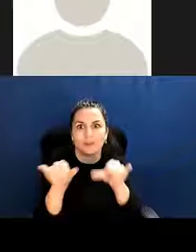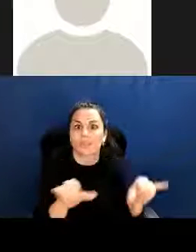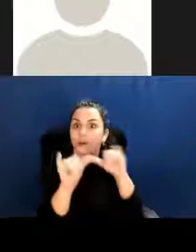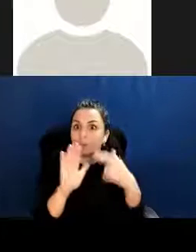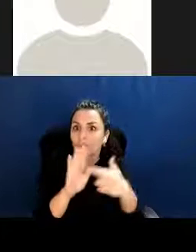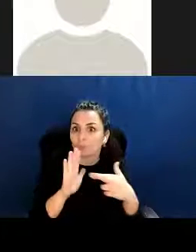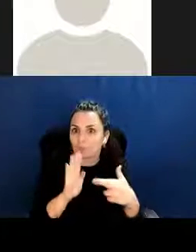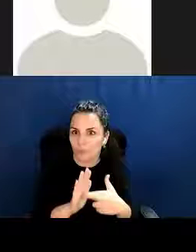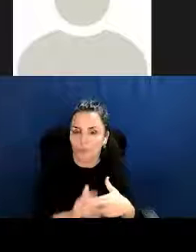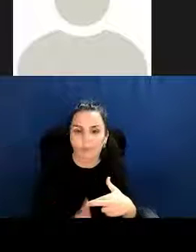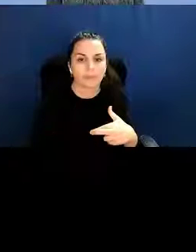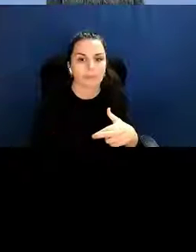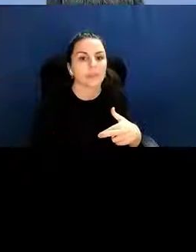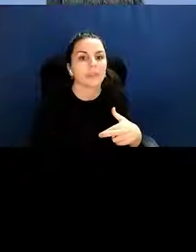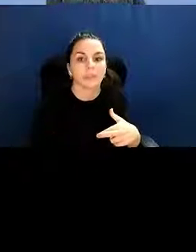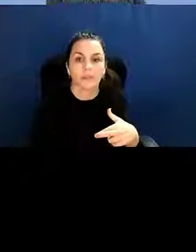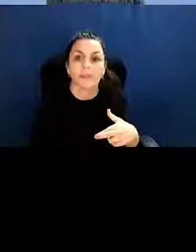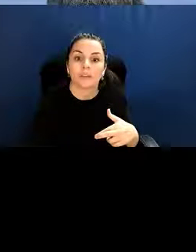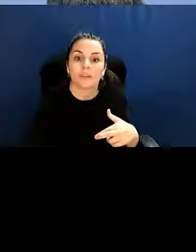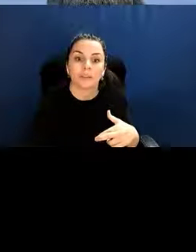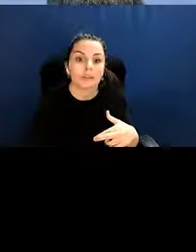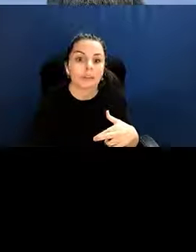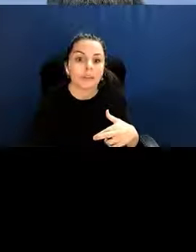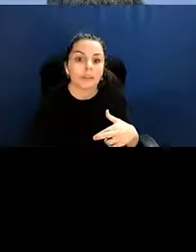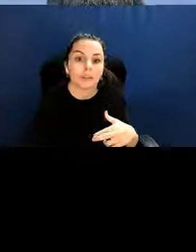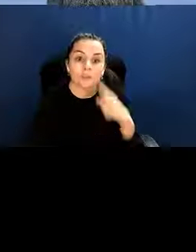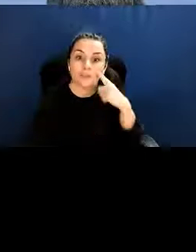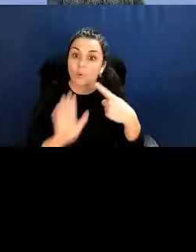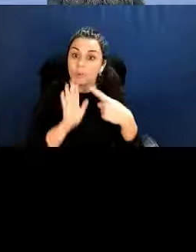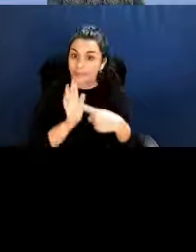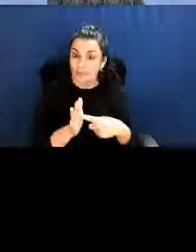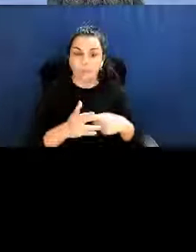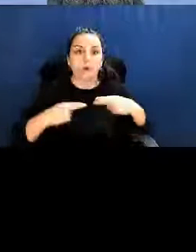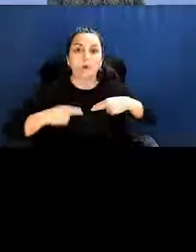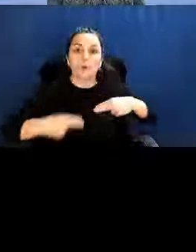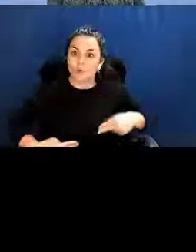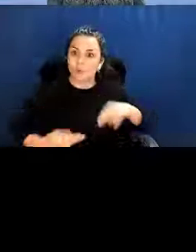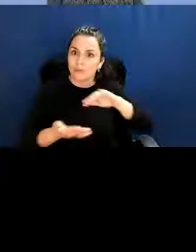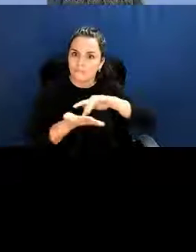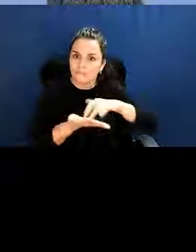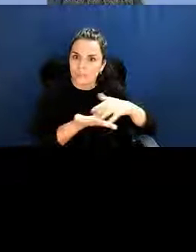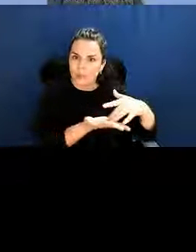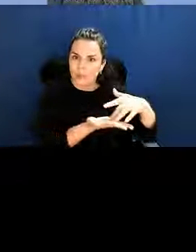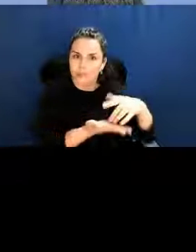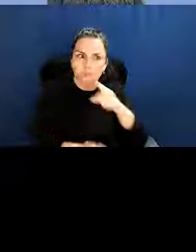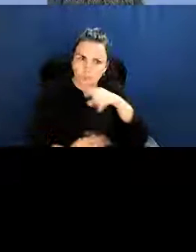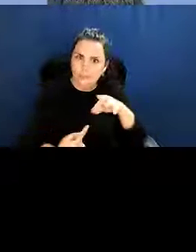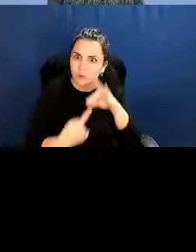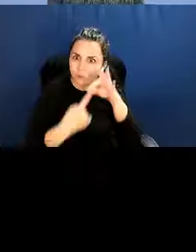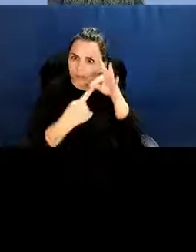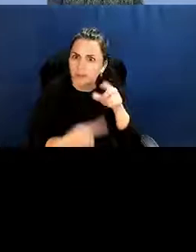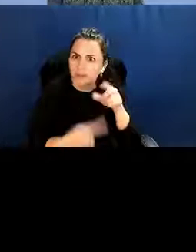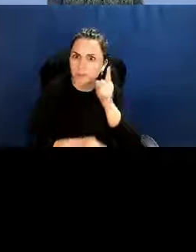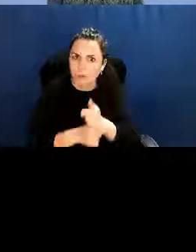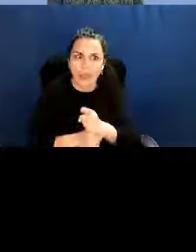So if you have like fingerprints, that unique. That's unique identifiers one would say, right? I mean, fingerprints are unique to a person.